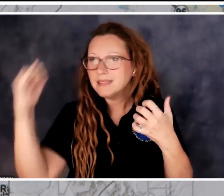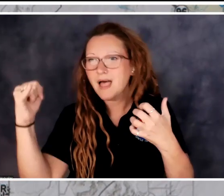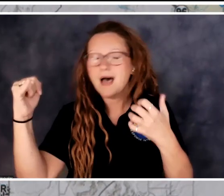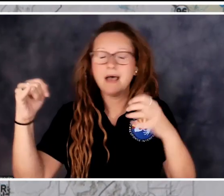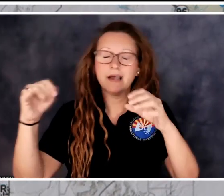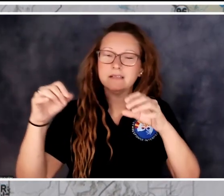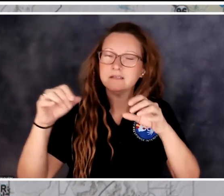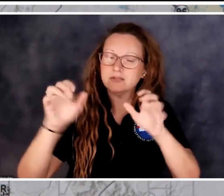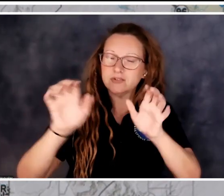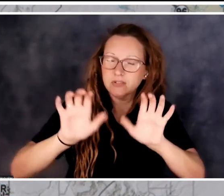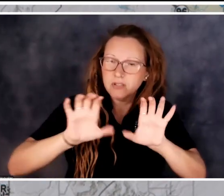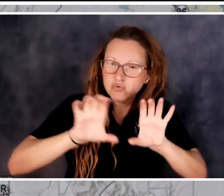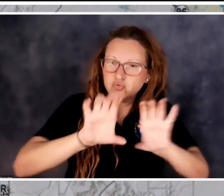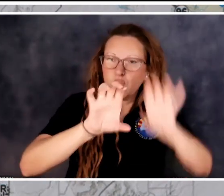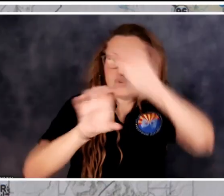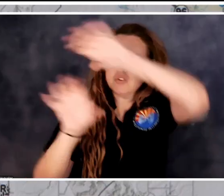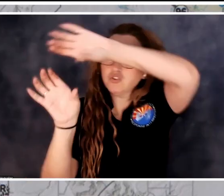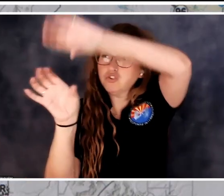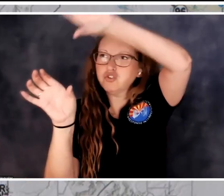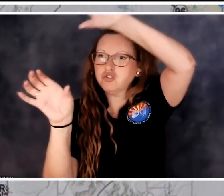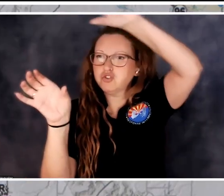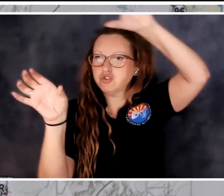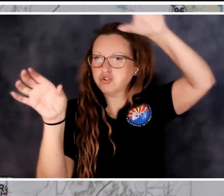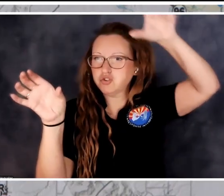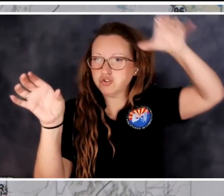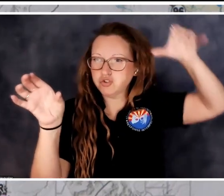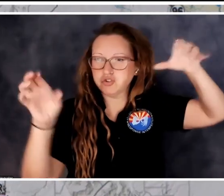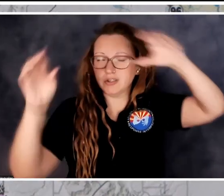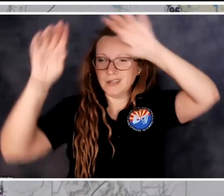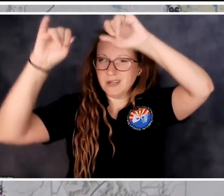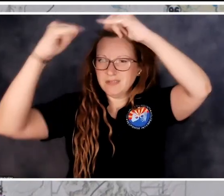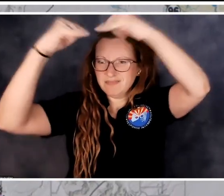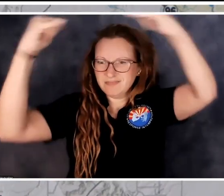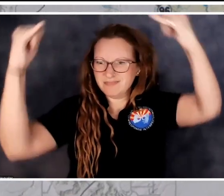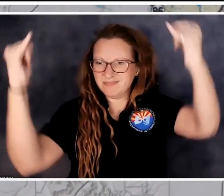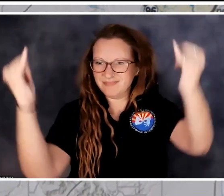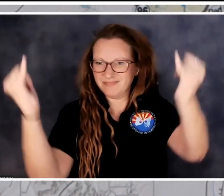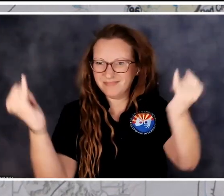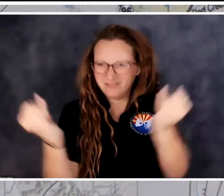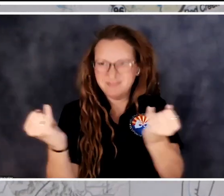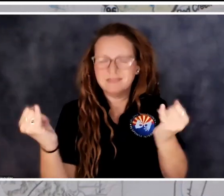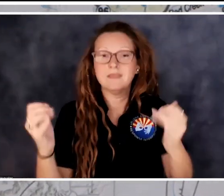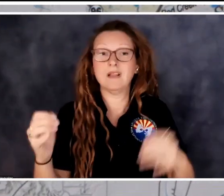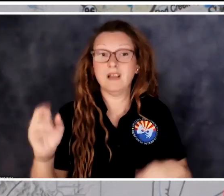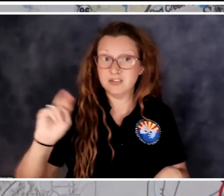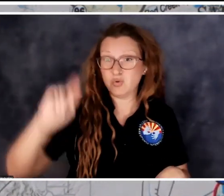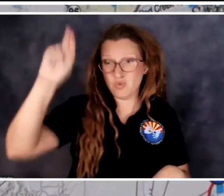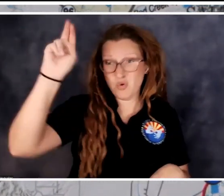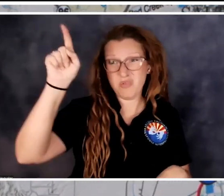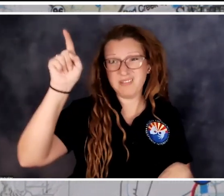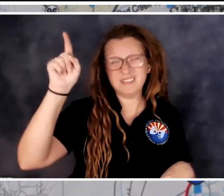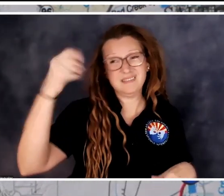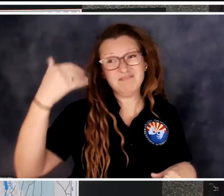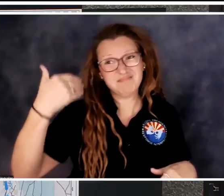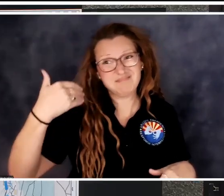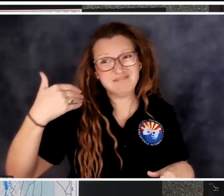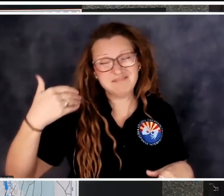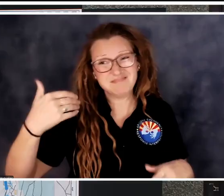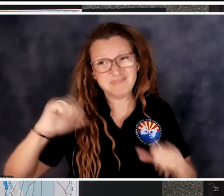and connecting all the dots that are out there. So really feeling happy about that because that north part of the fire